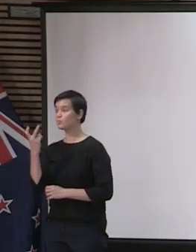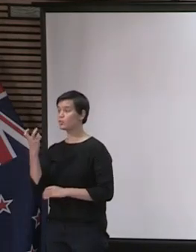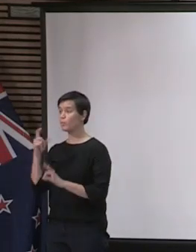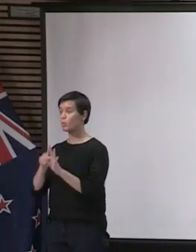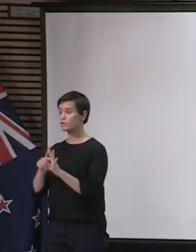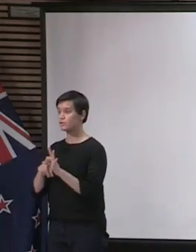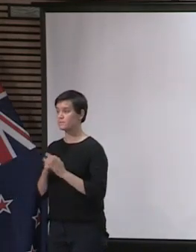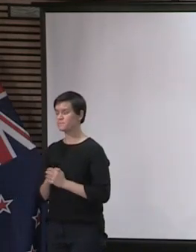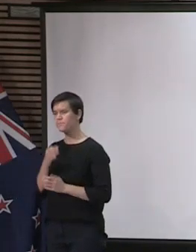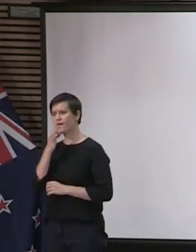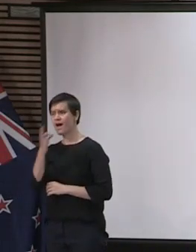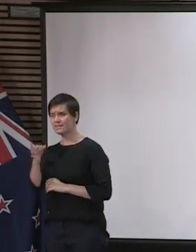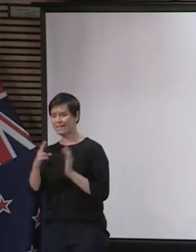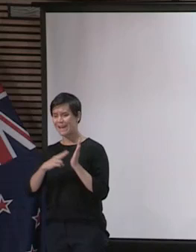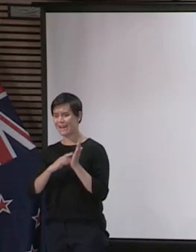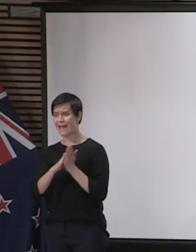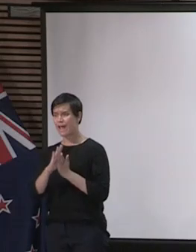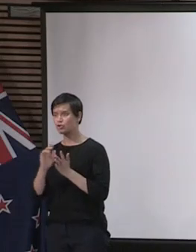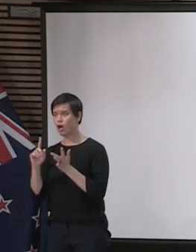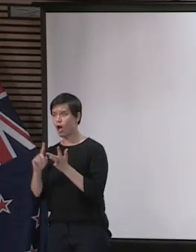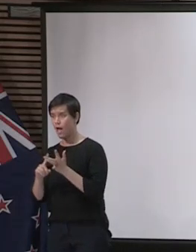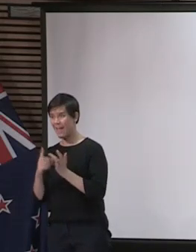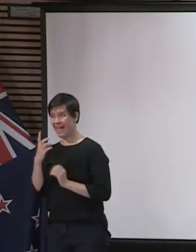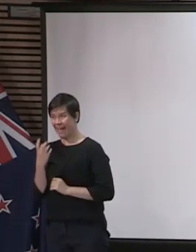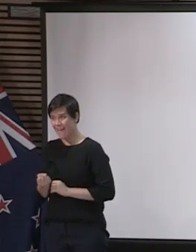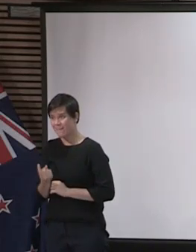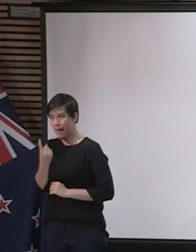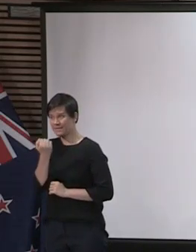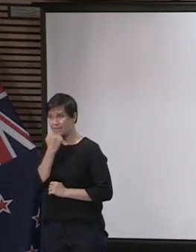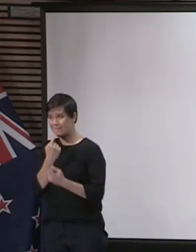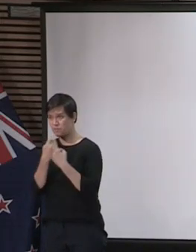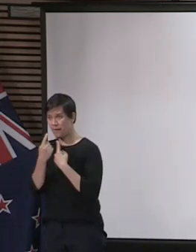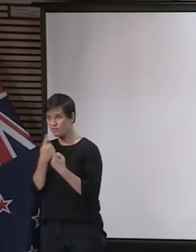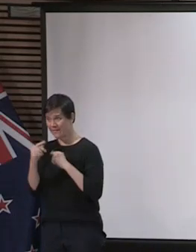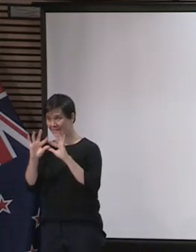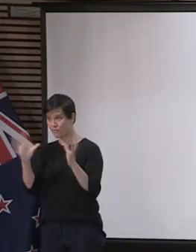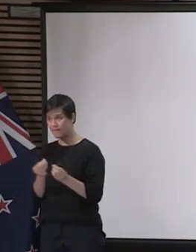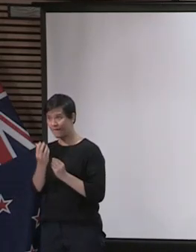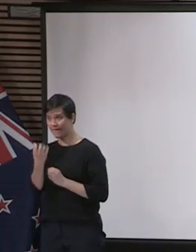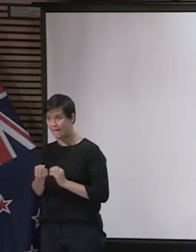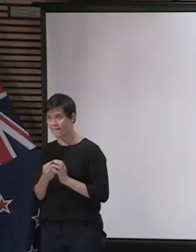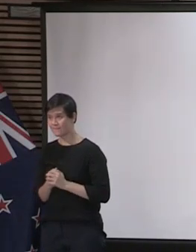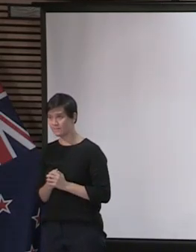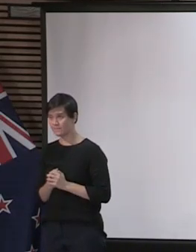Many of you have deadlines for filing. I will take two more questions. What proportion